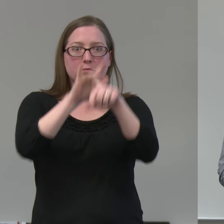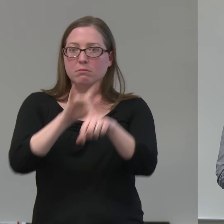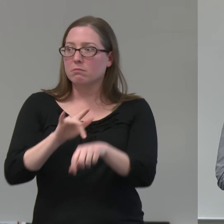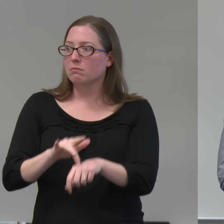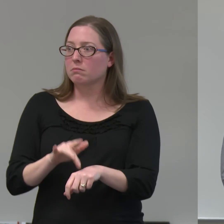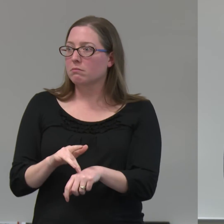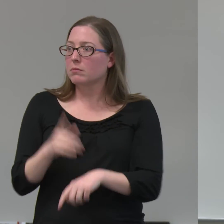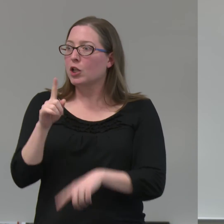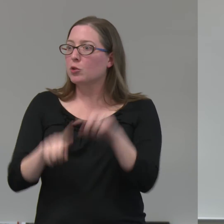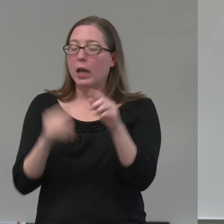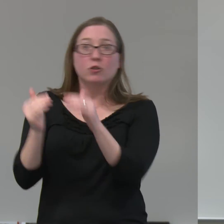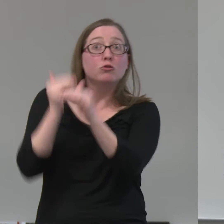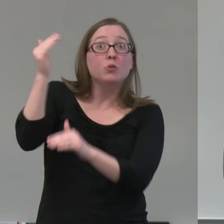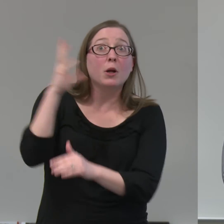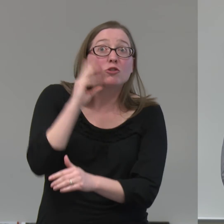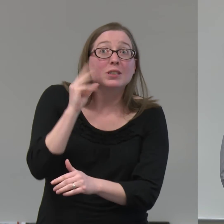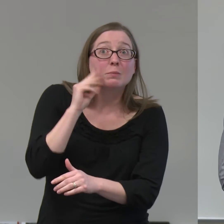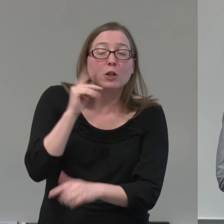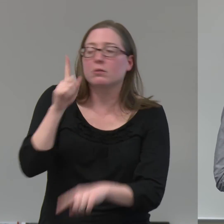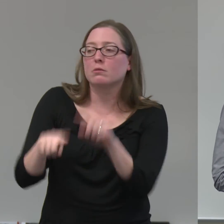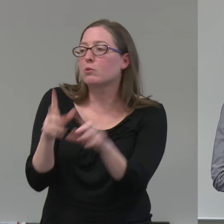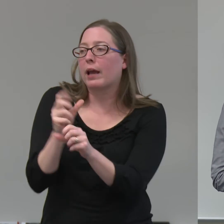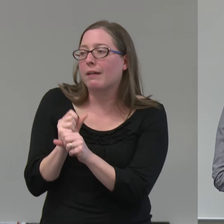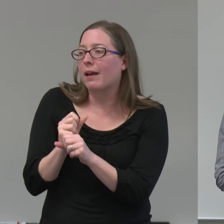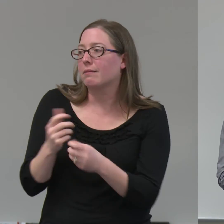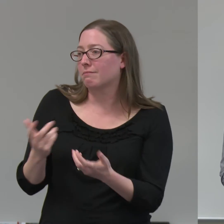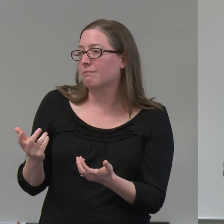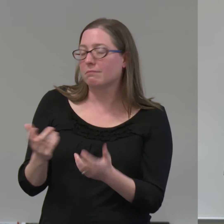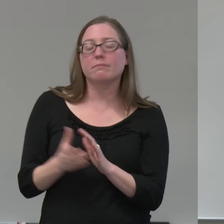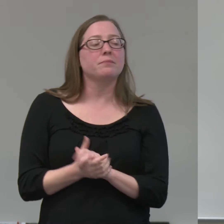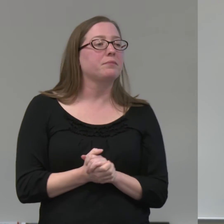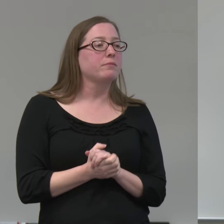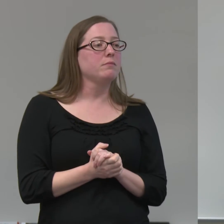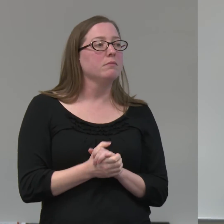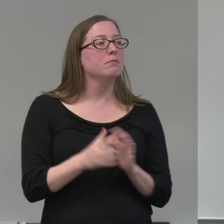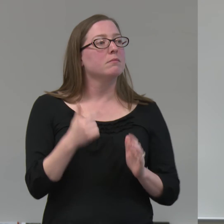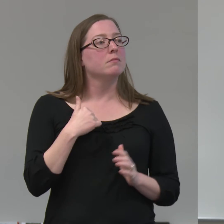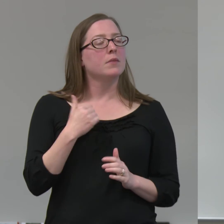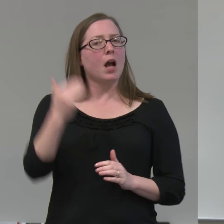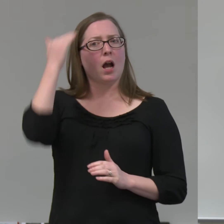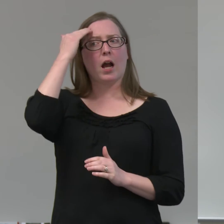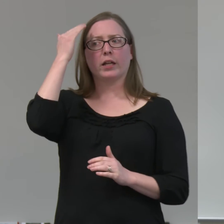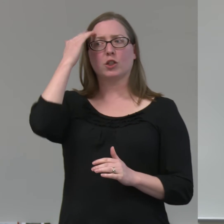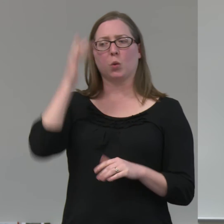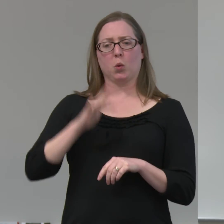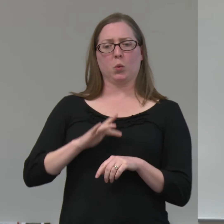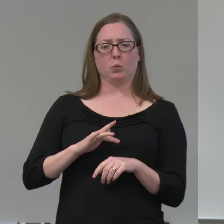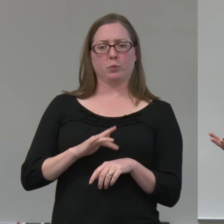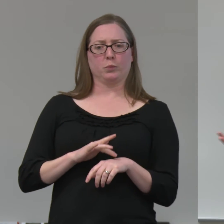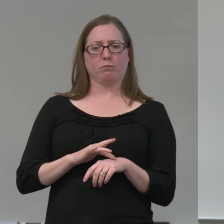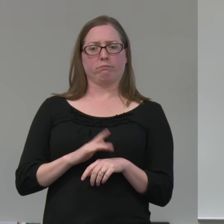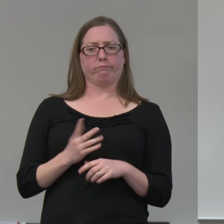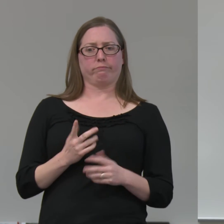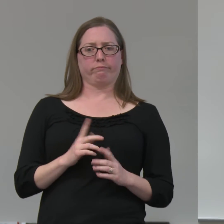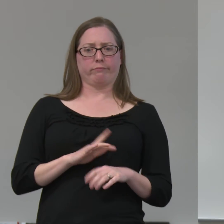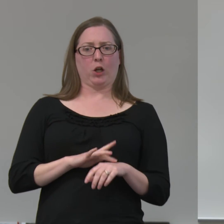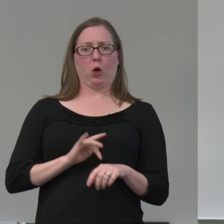and you want to do different kinds because, you know, I knew early on I wanted to do immunology. I never wavered from that, but, you know,